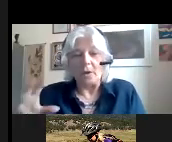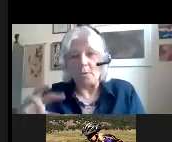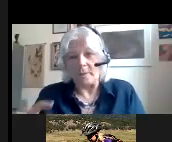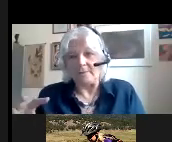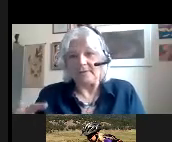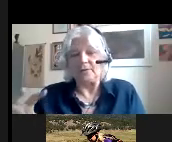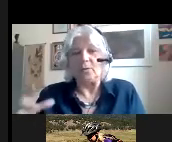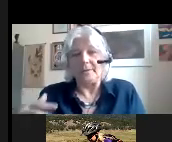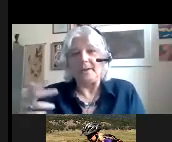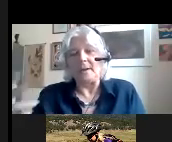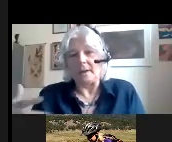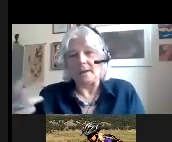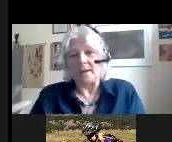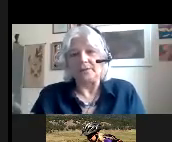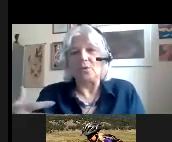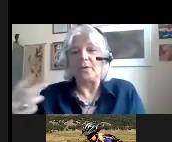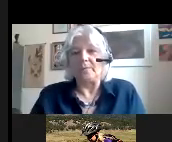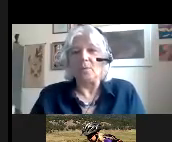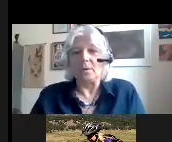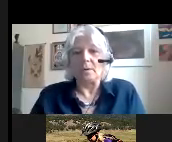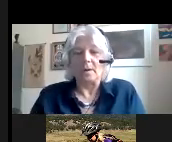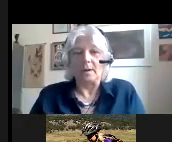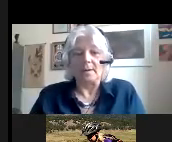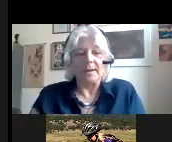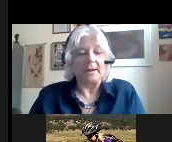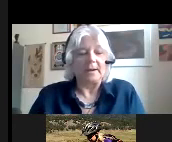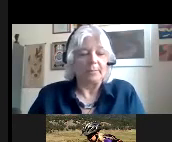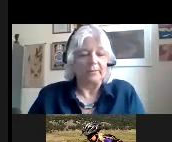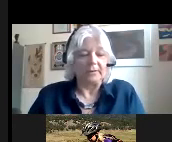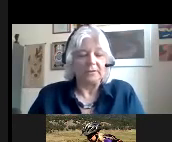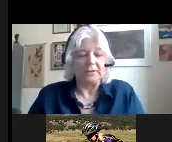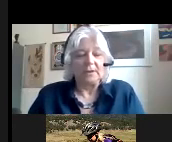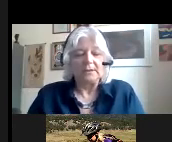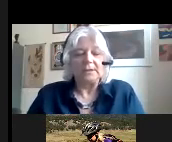A lower poverty school would be a school with more economic privileges.